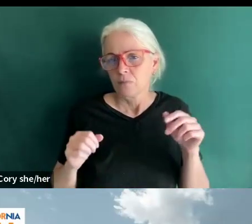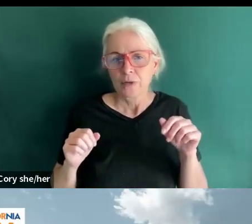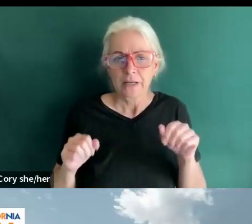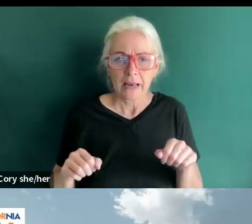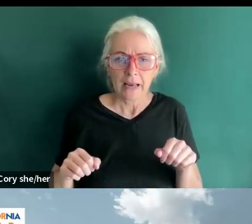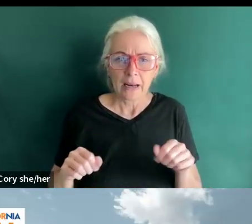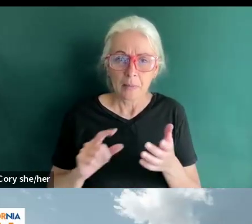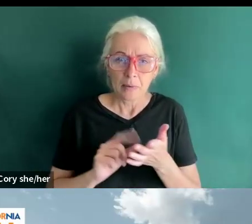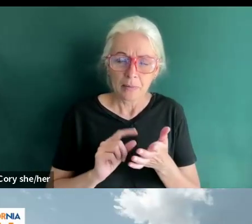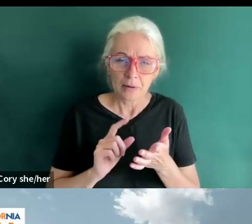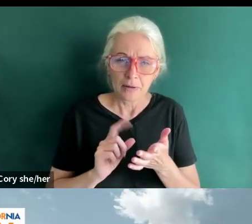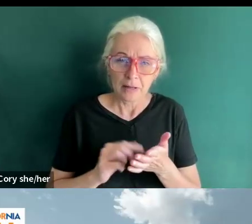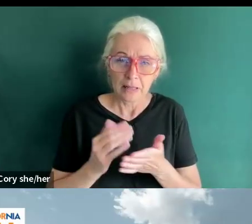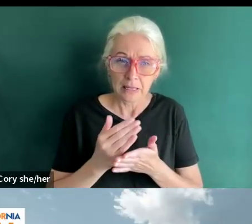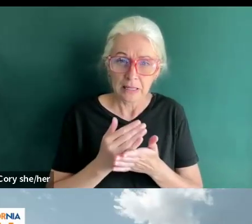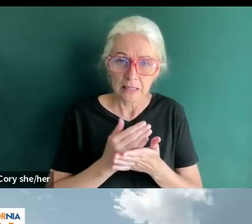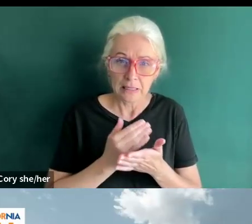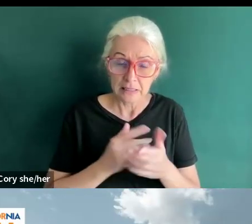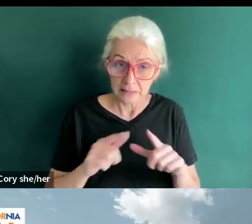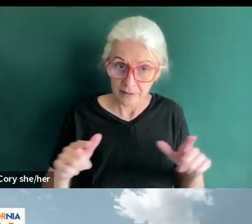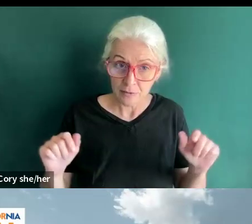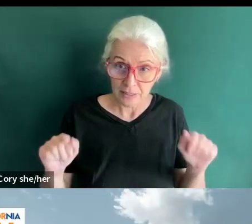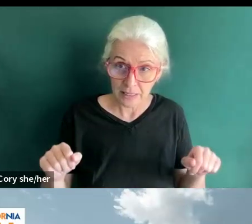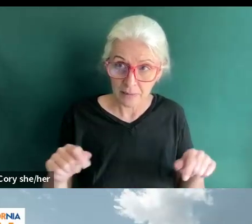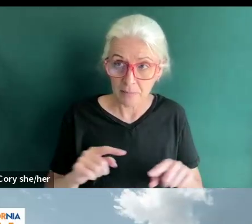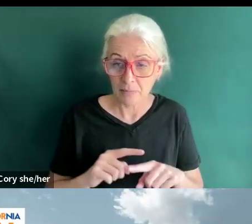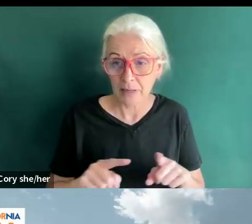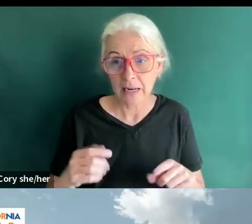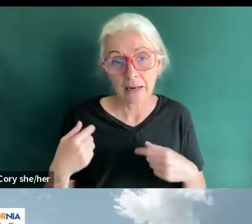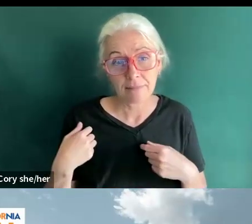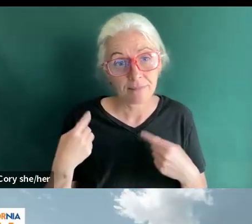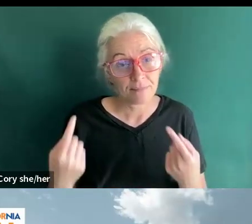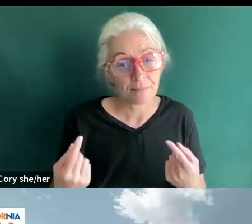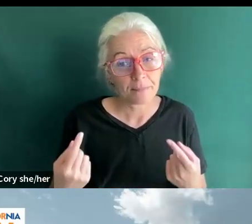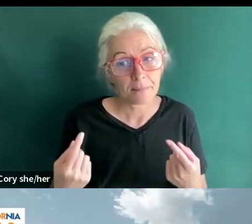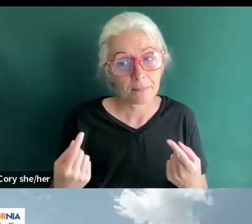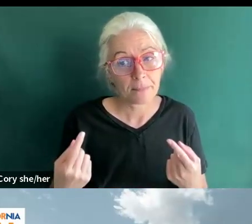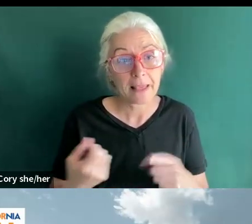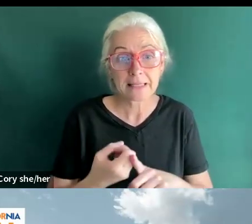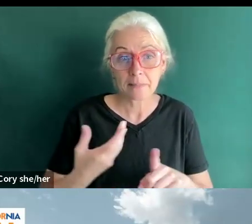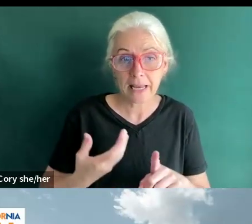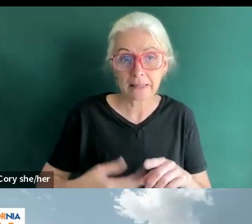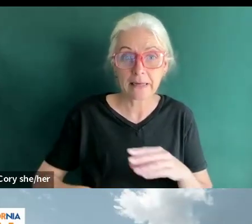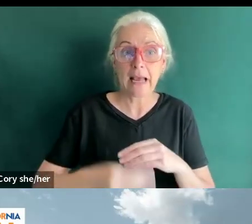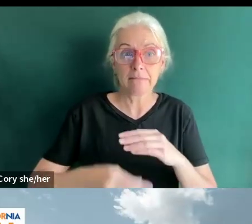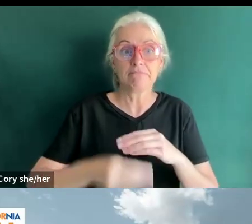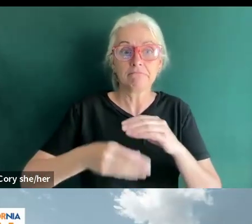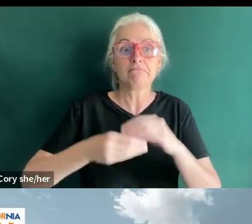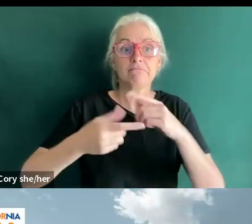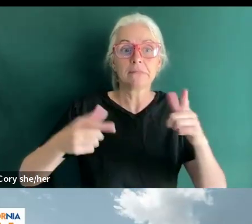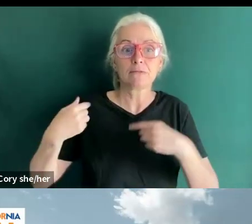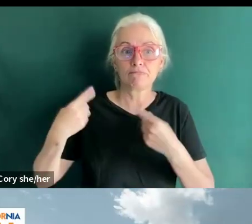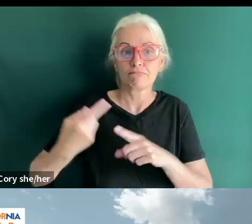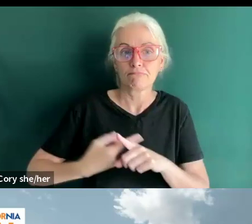publish the list of languages now, but it has been significantly expanded in the past month, so. And